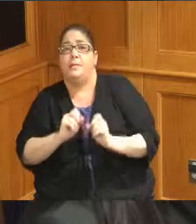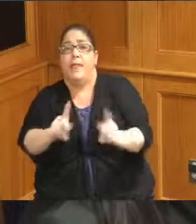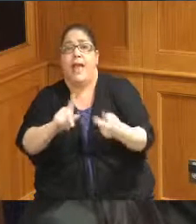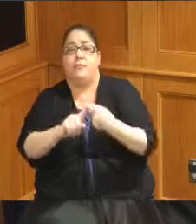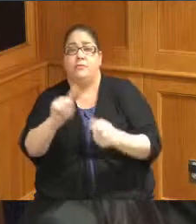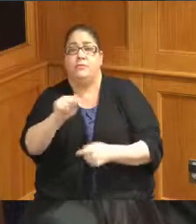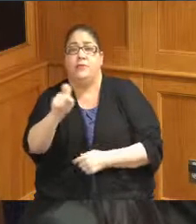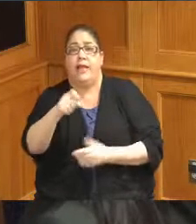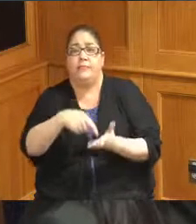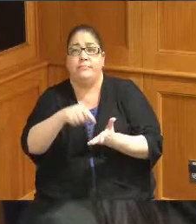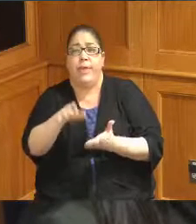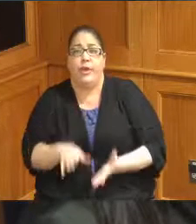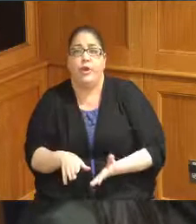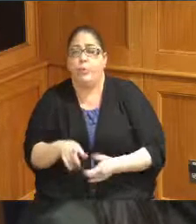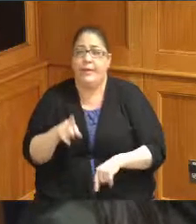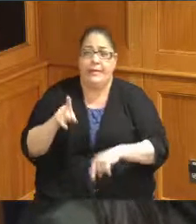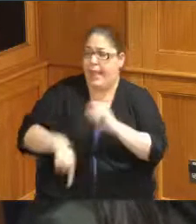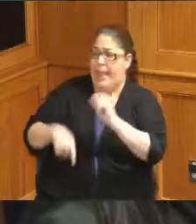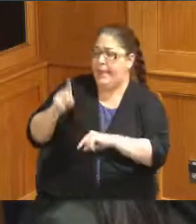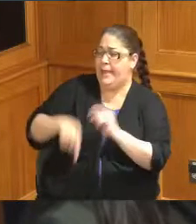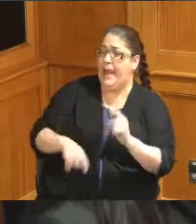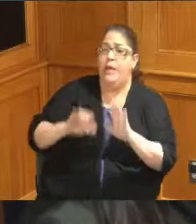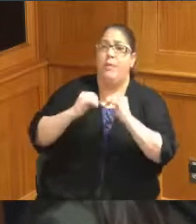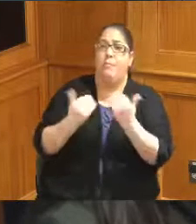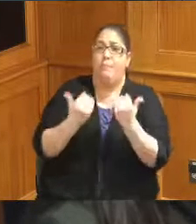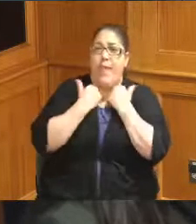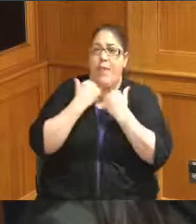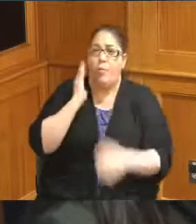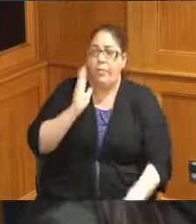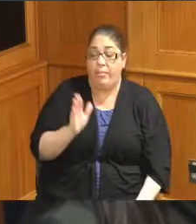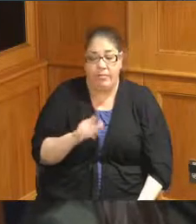do it because we're gonna go bankrupt how are we going bankrupt when we get the taxpayers a break